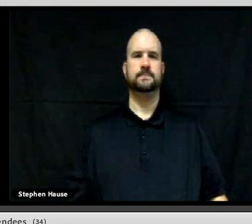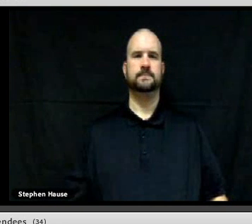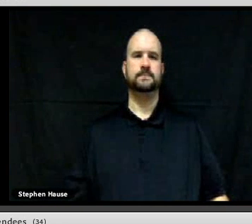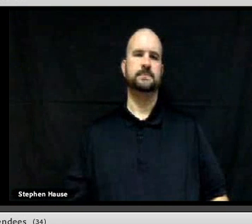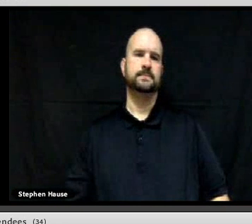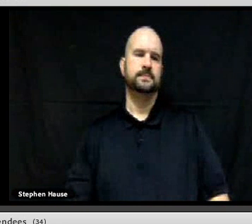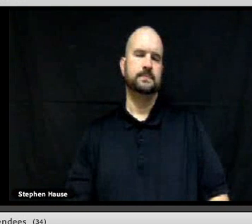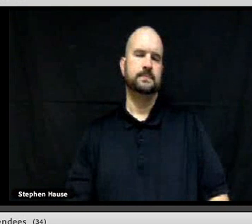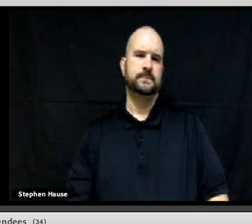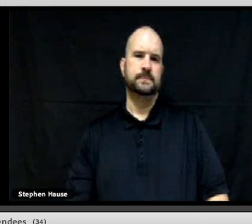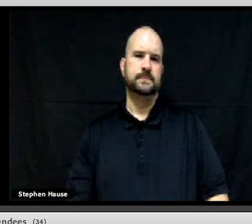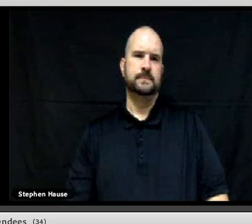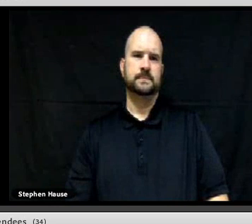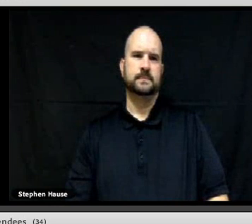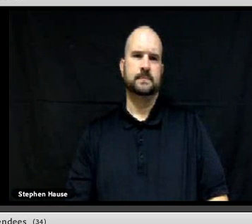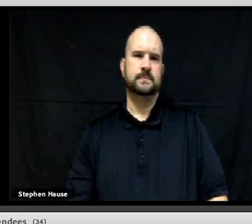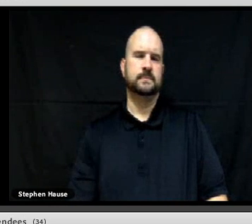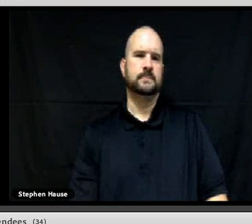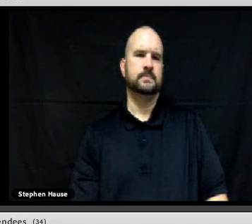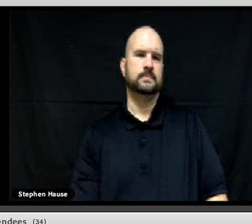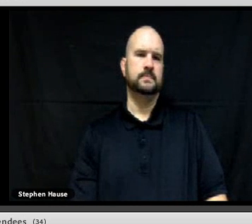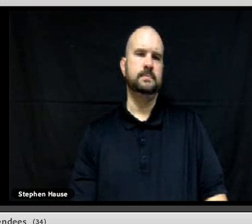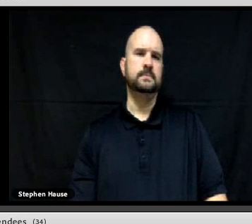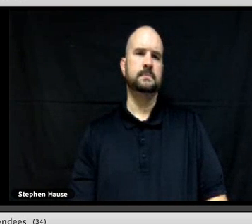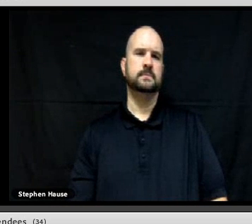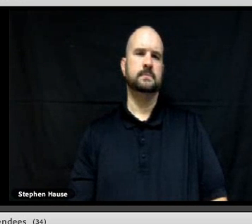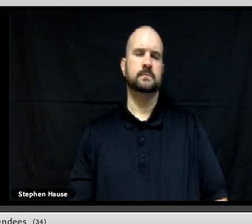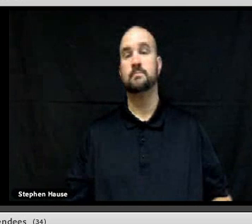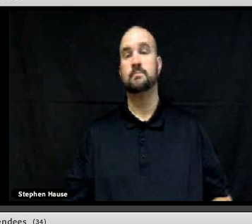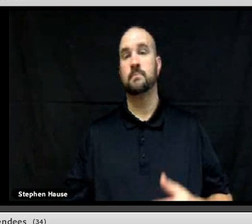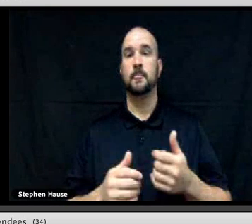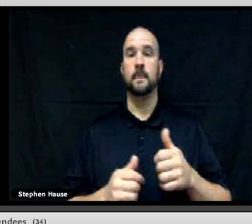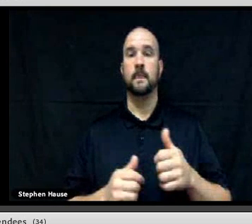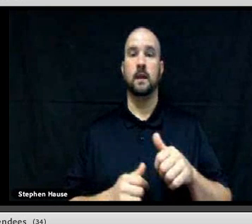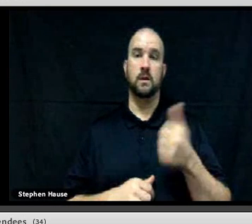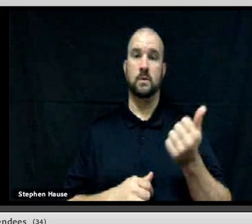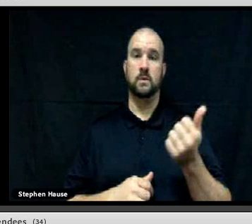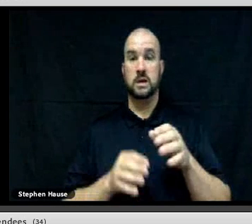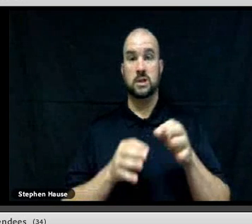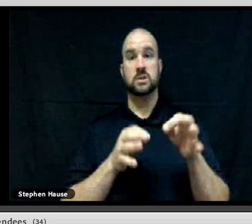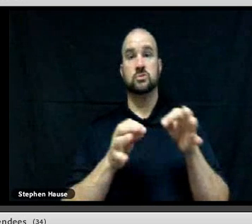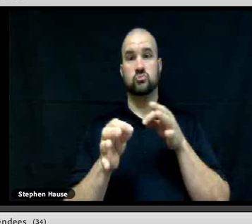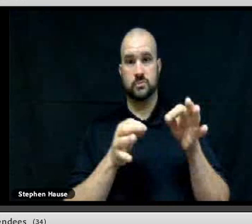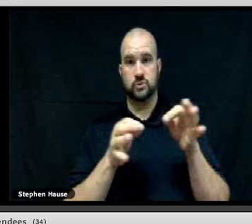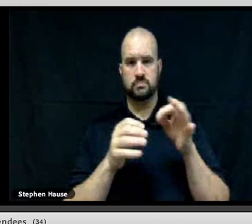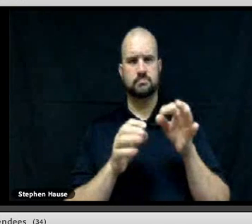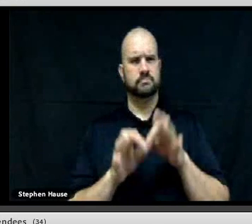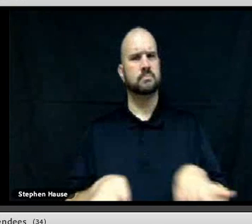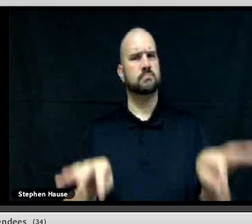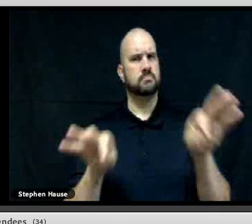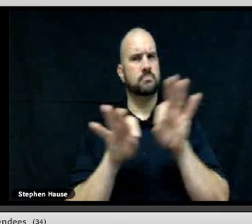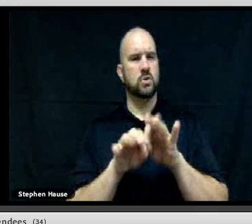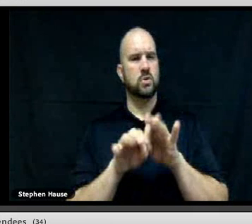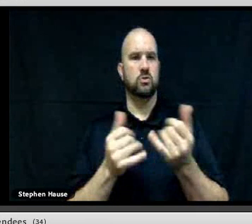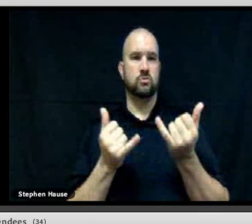Uh, description is also going to be very important. Uh, right now, uh, DPLA does not index full-text, um,